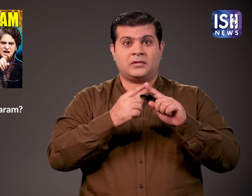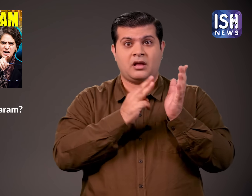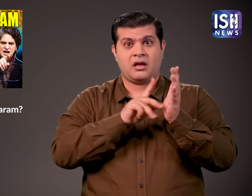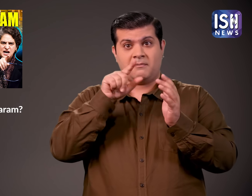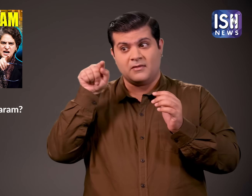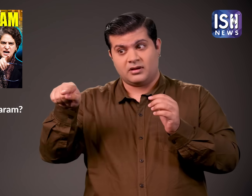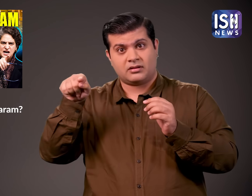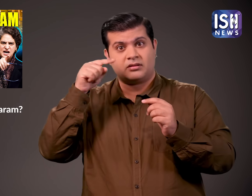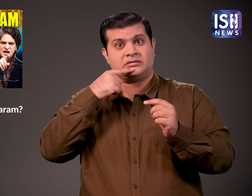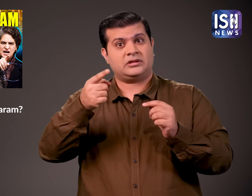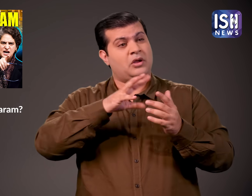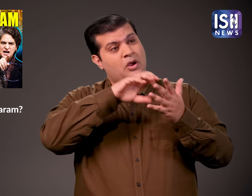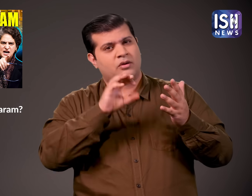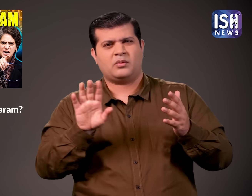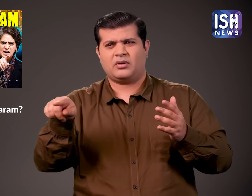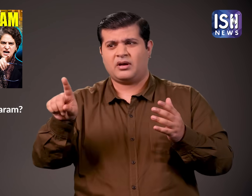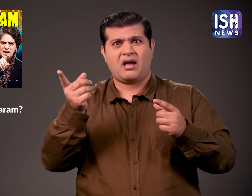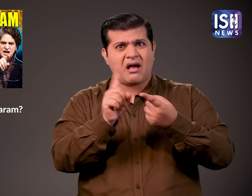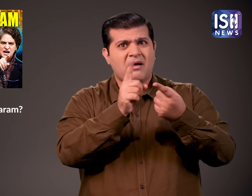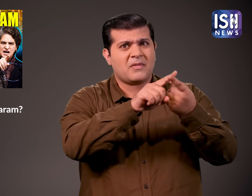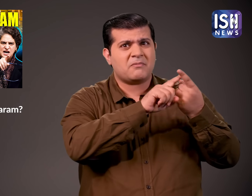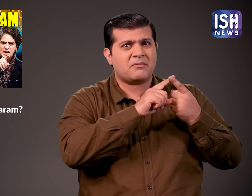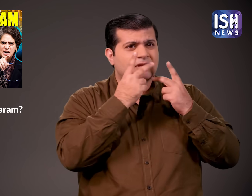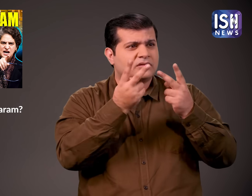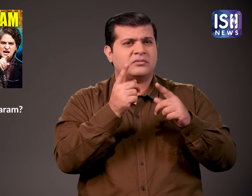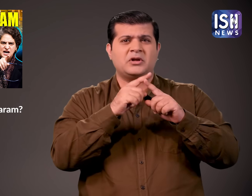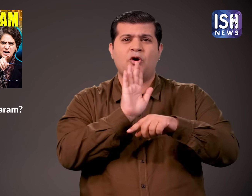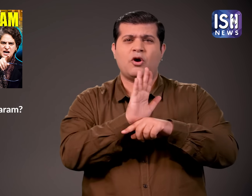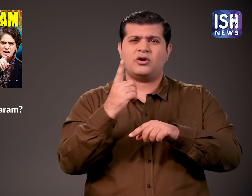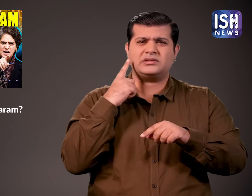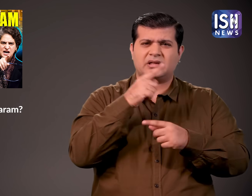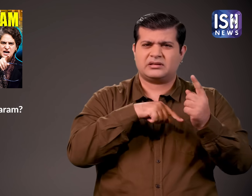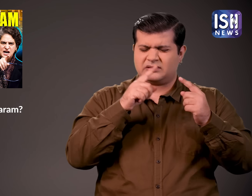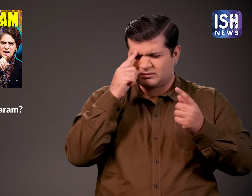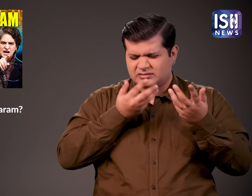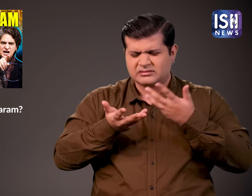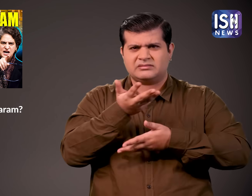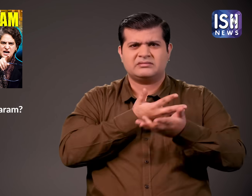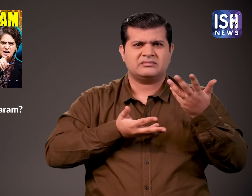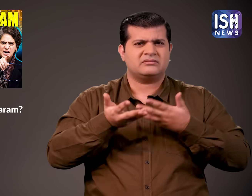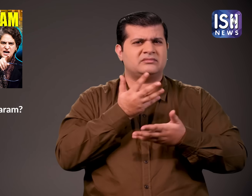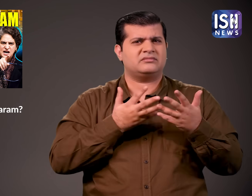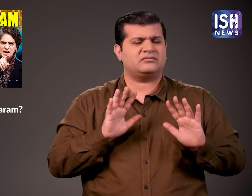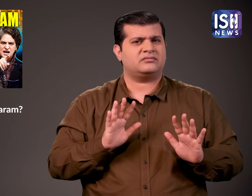Objections were raised not only by the Muslim League but also by leaders within the Congress.